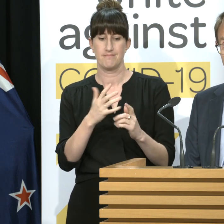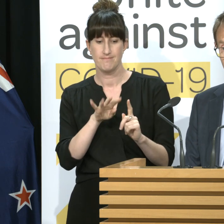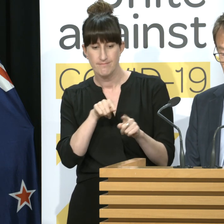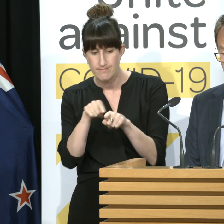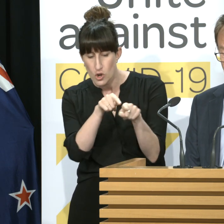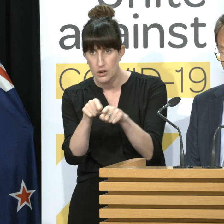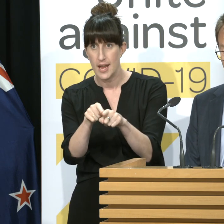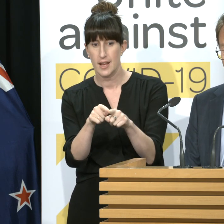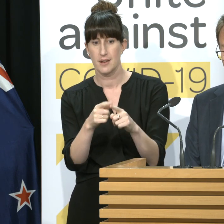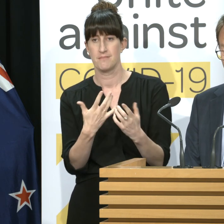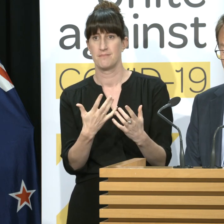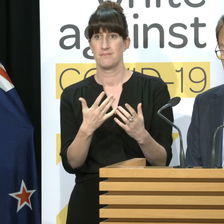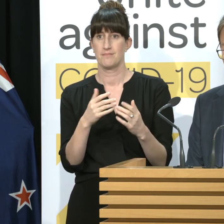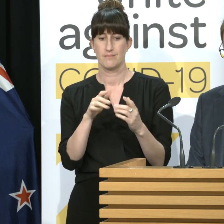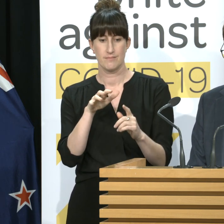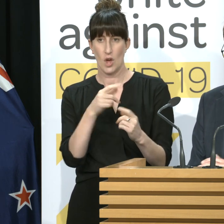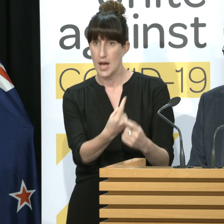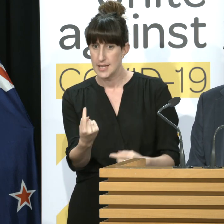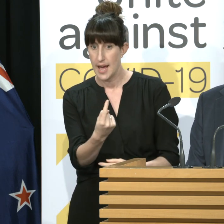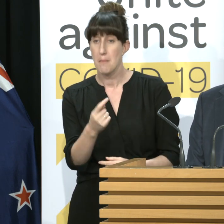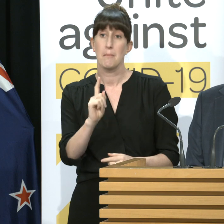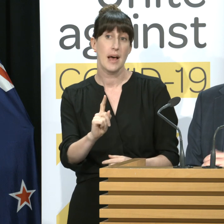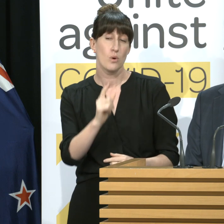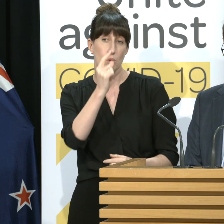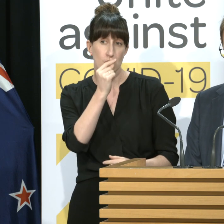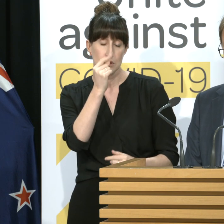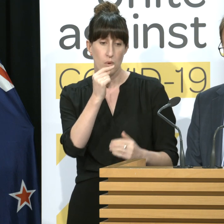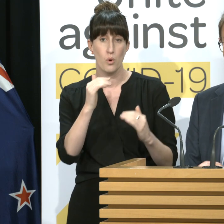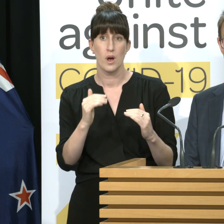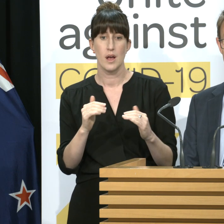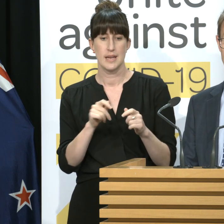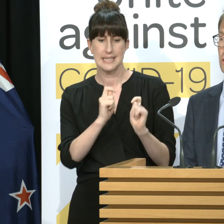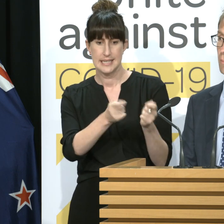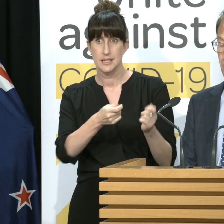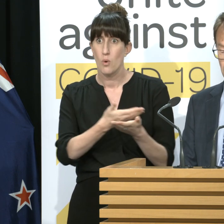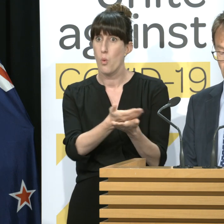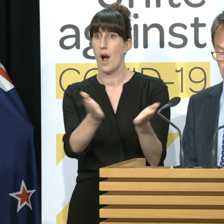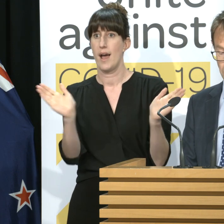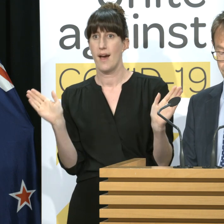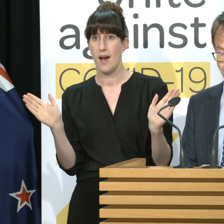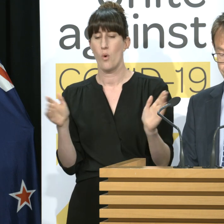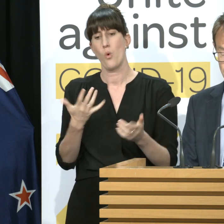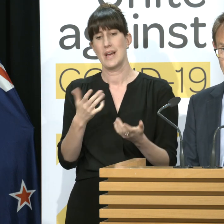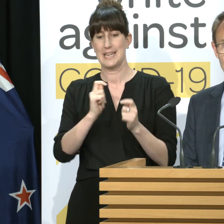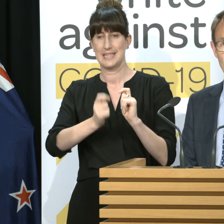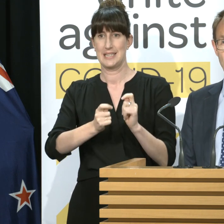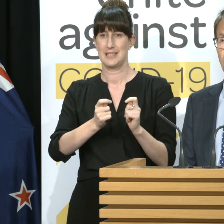some targeted restrictions on movement, and potentially regional alert level changes may be required.